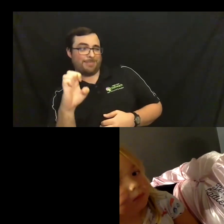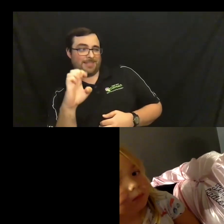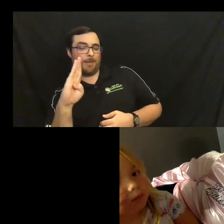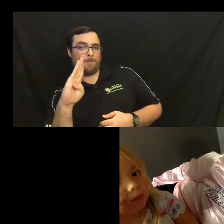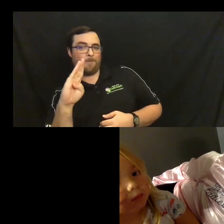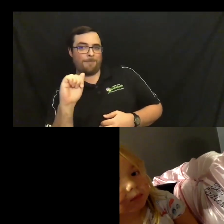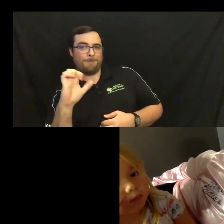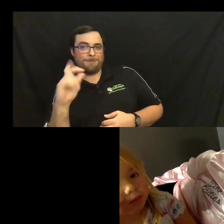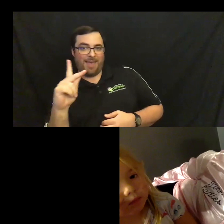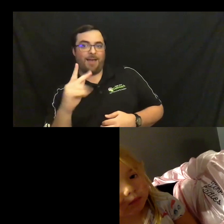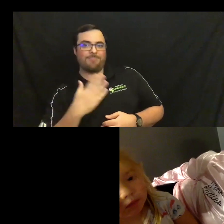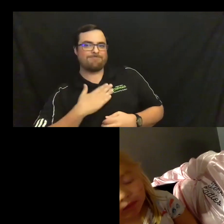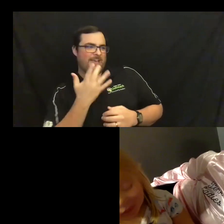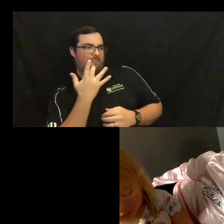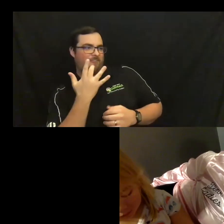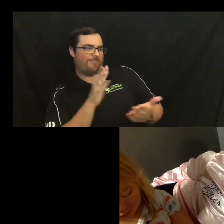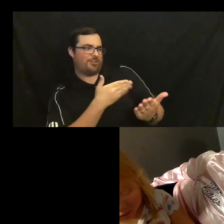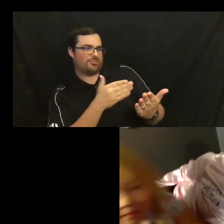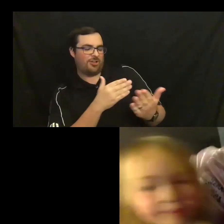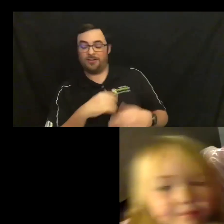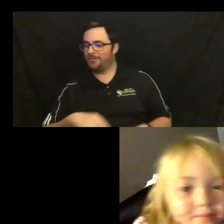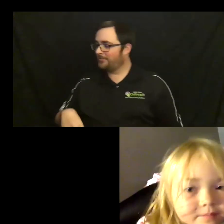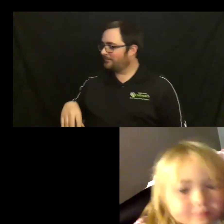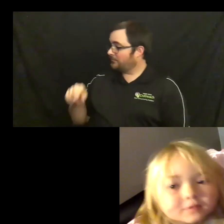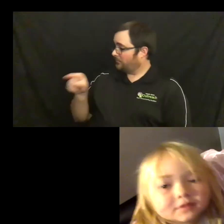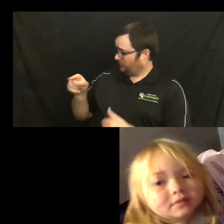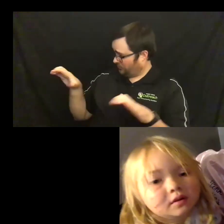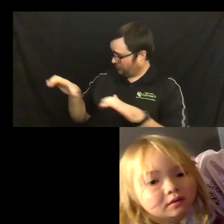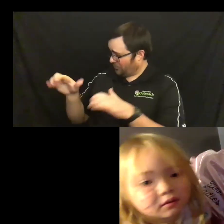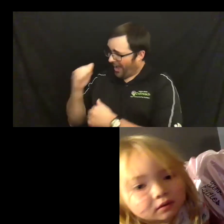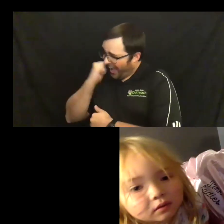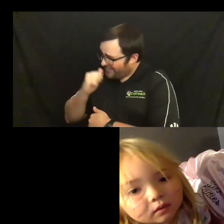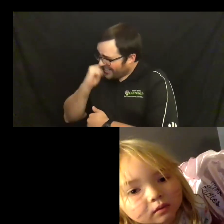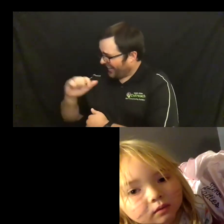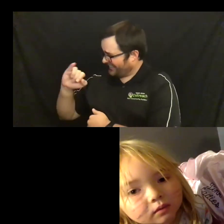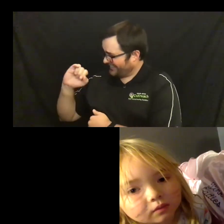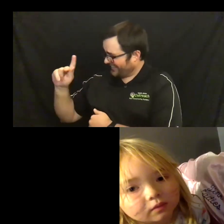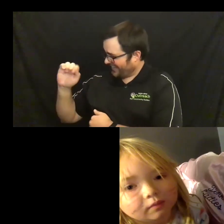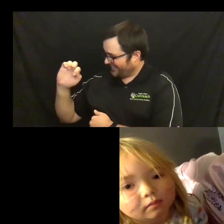Jen: Very nice. Um, and then do you do Tik Tok videos every day?